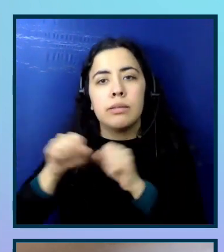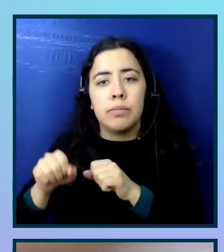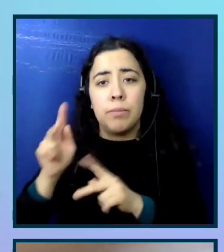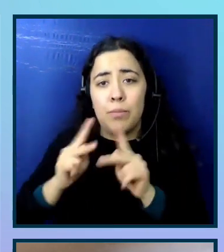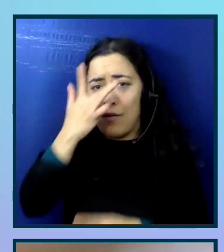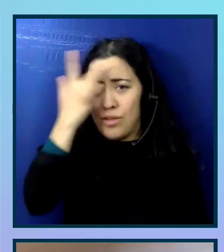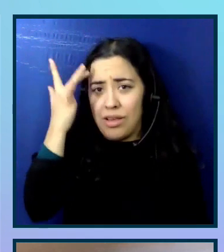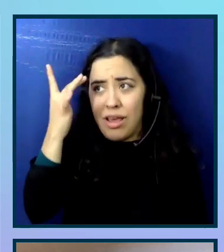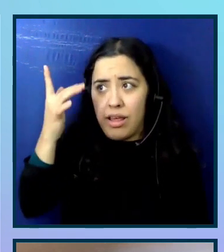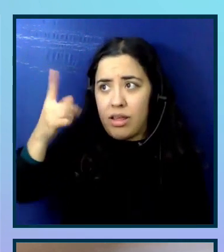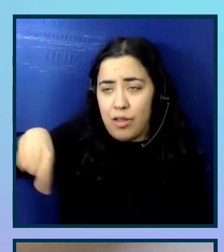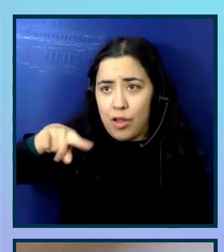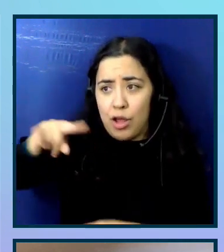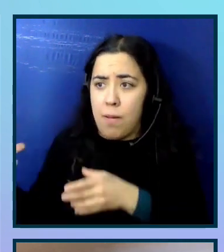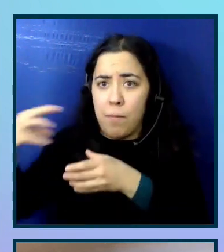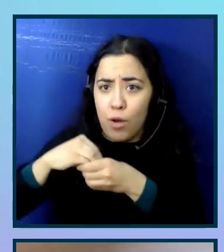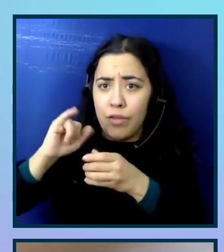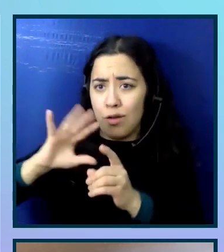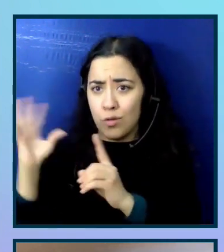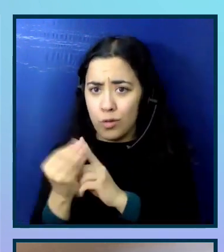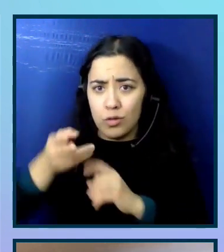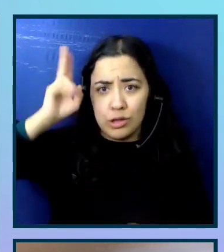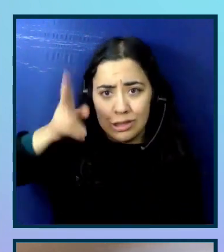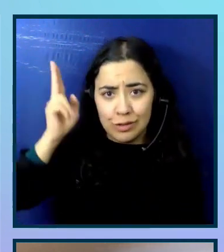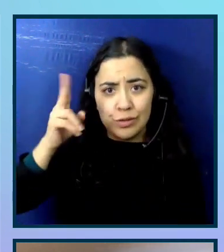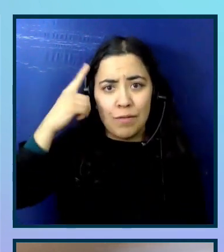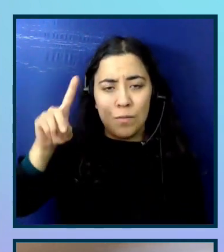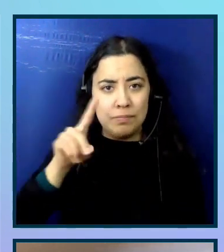of the culture and the history of the disability community.